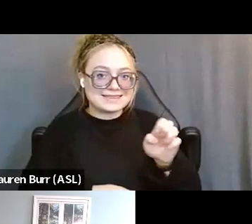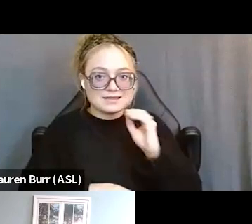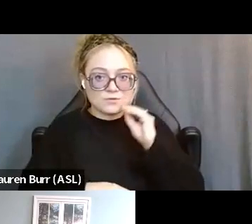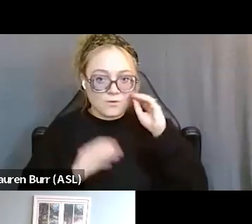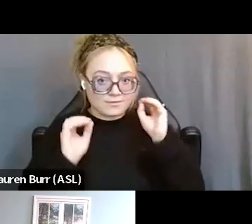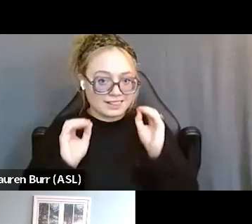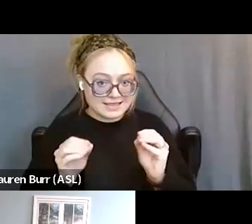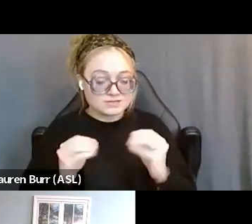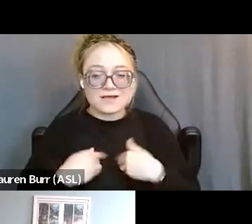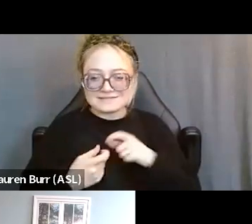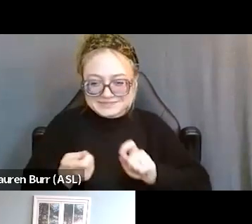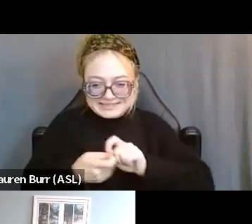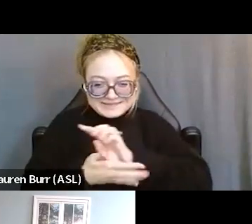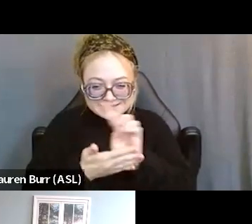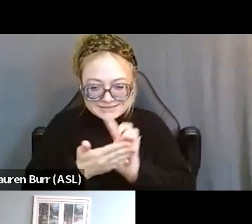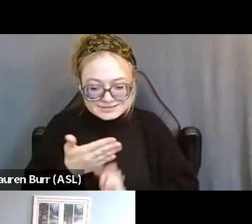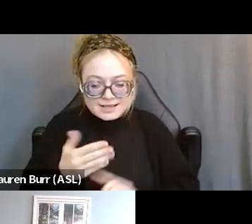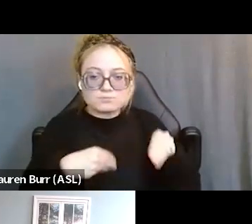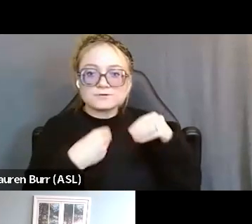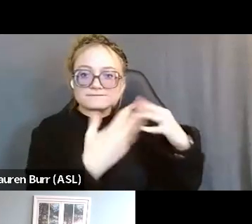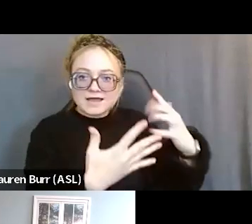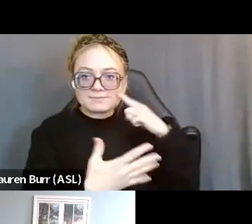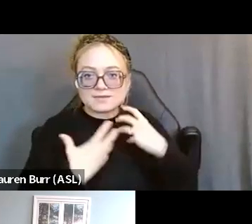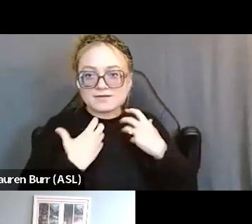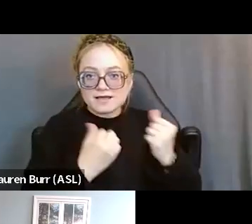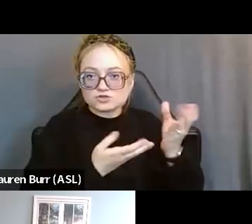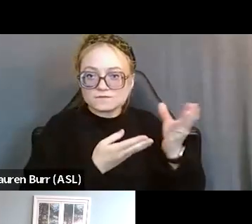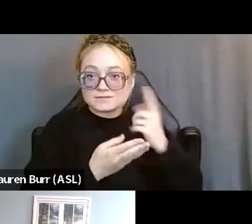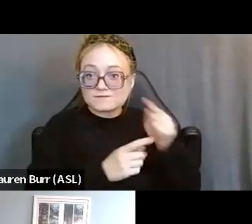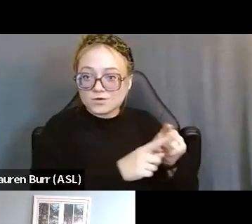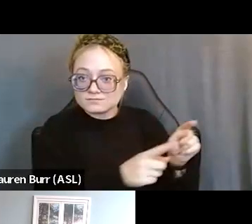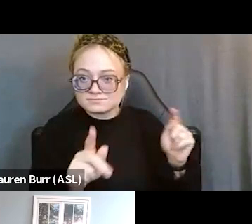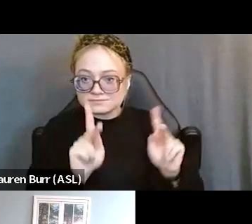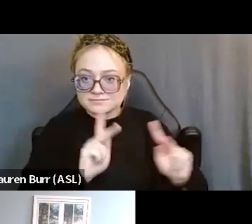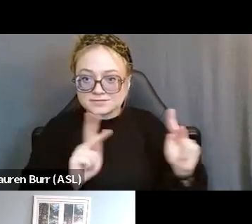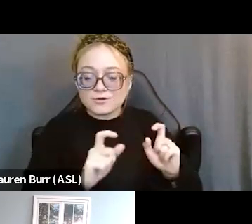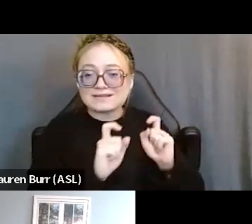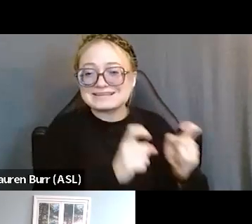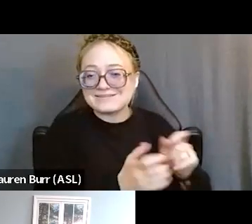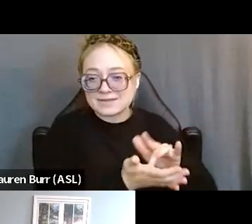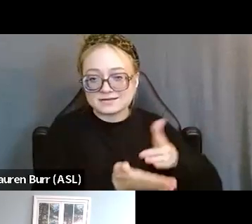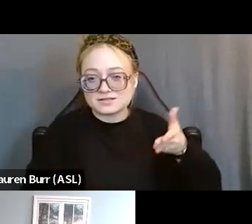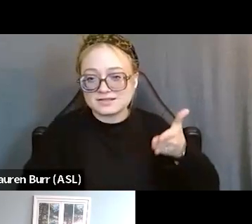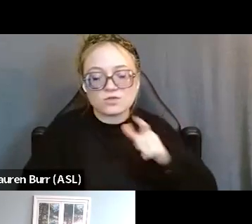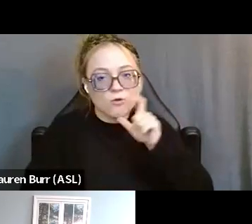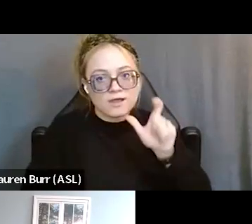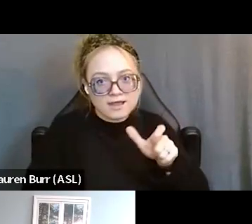to provide mental health services for homeless people and give them medications there so they don't have to go to another pharmacy. It's more integrated, like Missy was talking